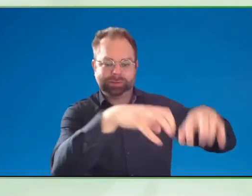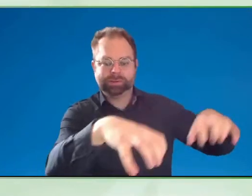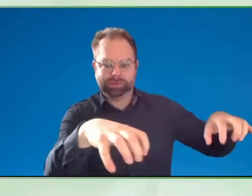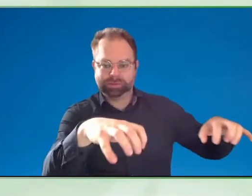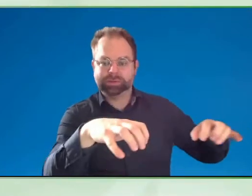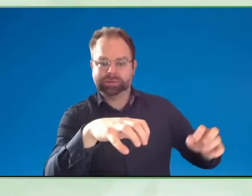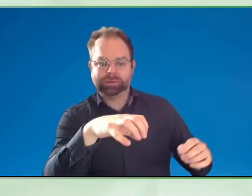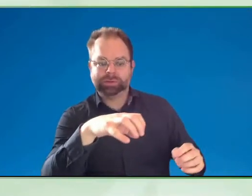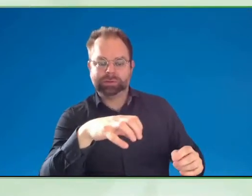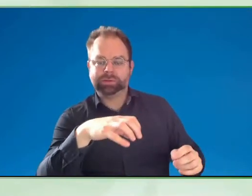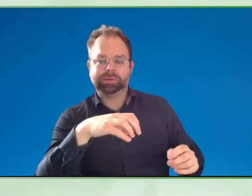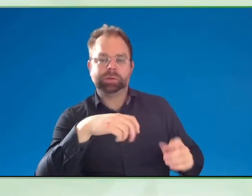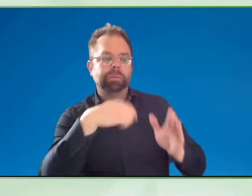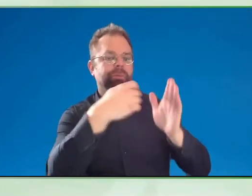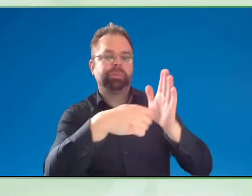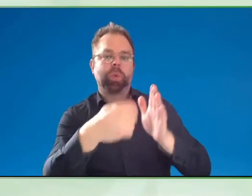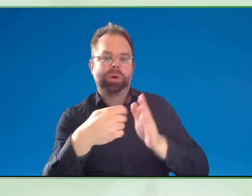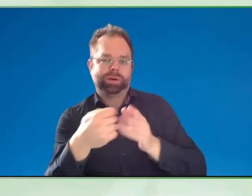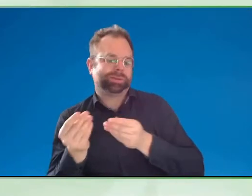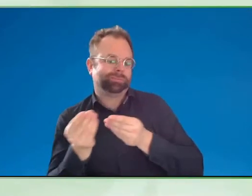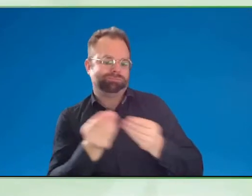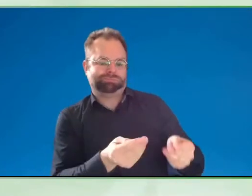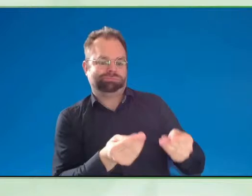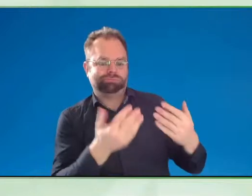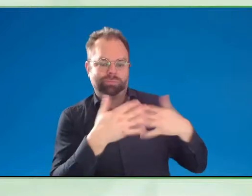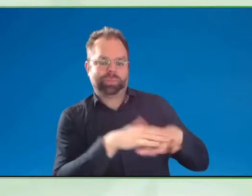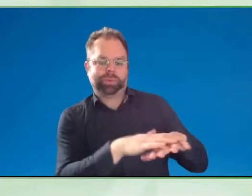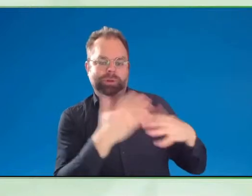people interact with them and the response is positive.